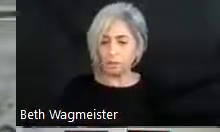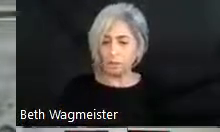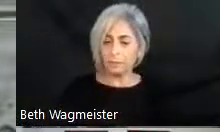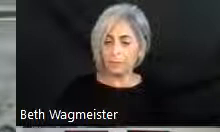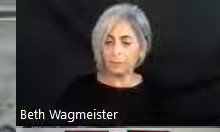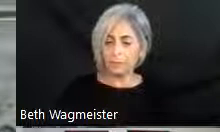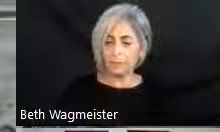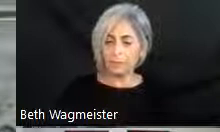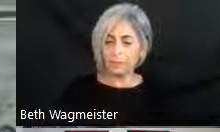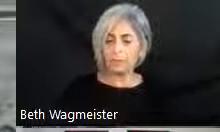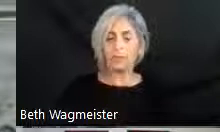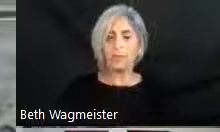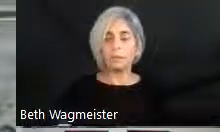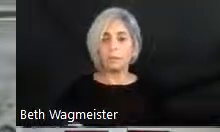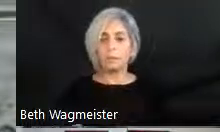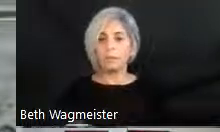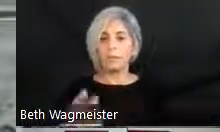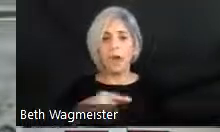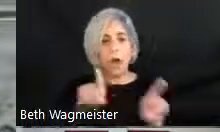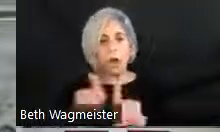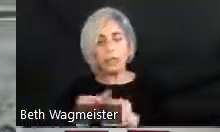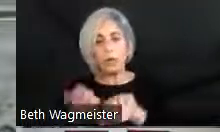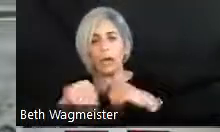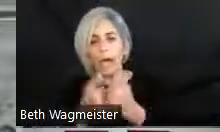correctly. In fact, this is also how this study of ergonomics